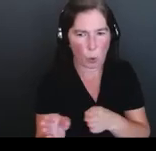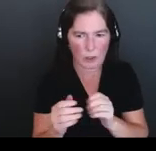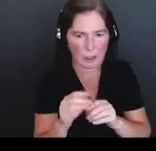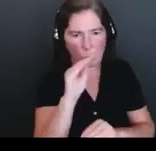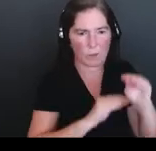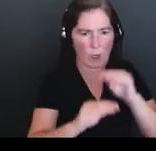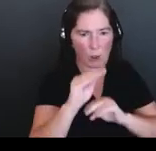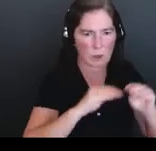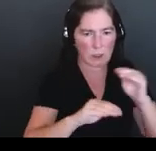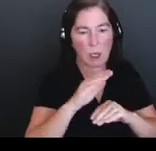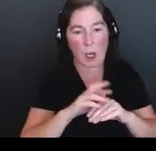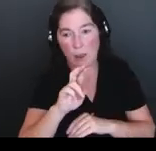So now I have the four options I want students to be able to see. On the left hand side I can, if I grab these little six dots I can move responses around. So you don't have to time them in the